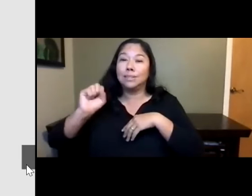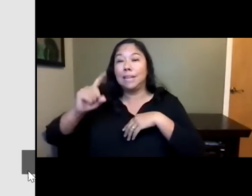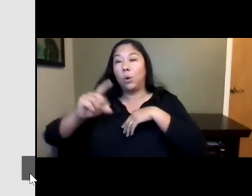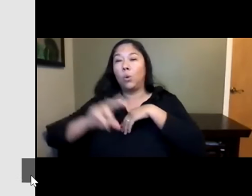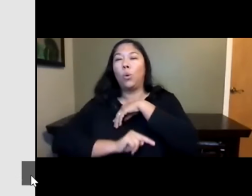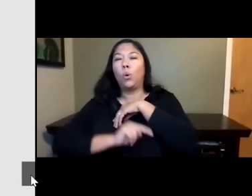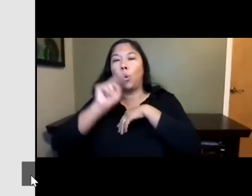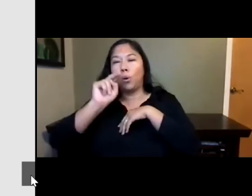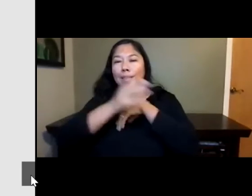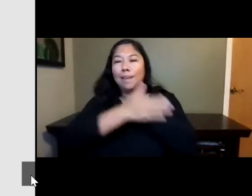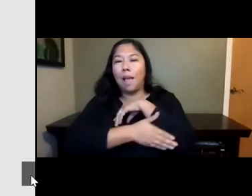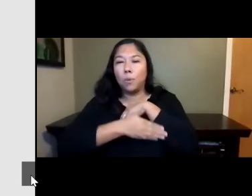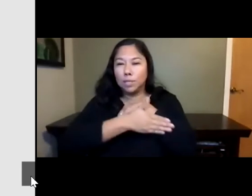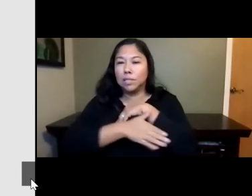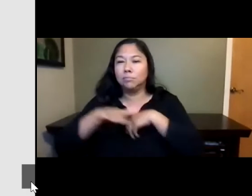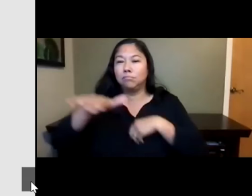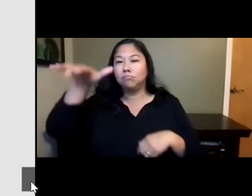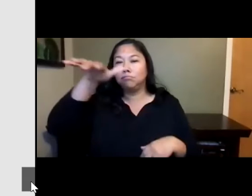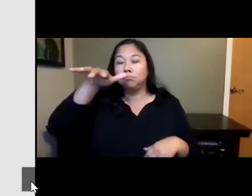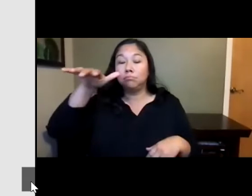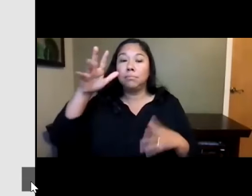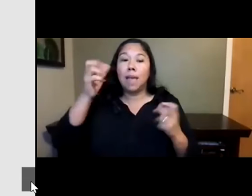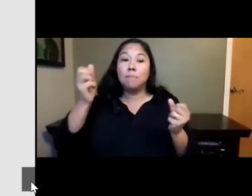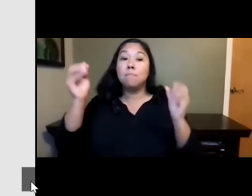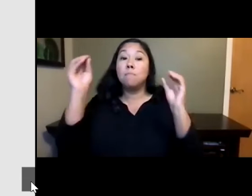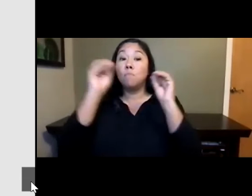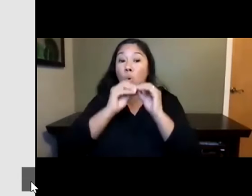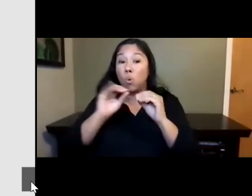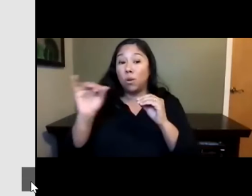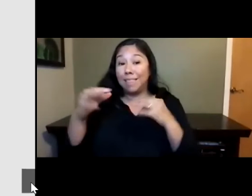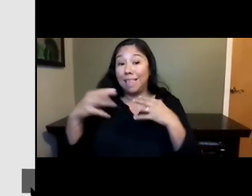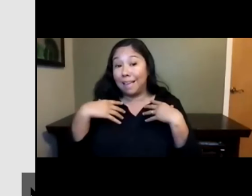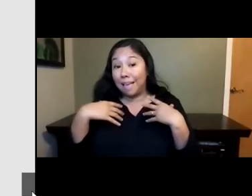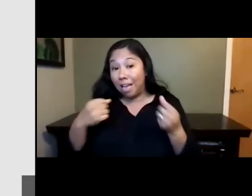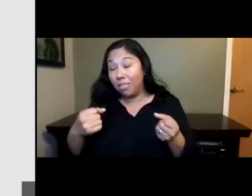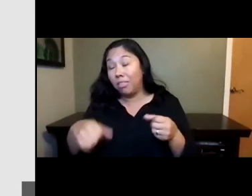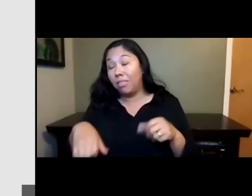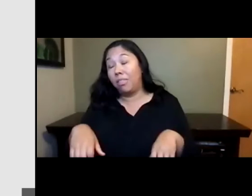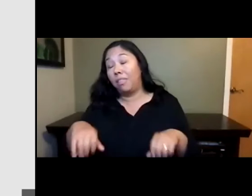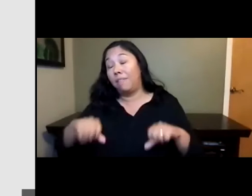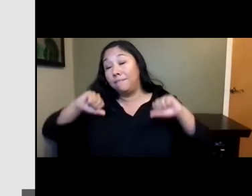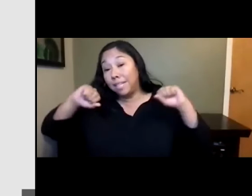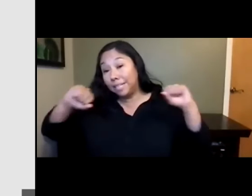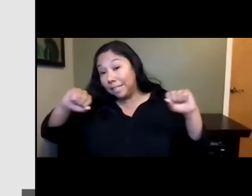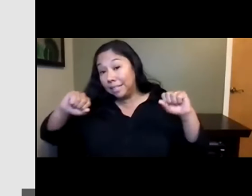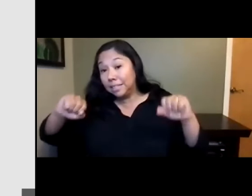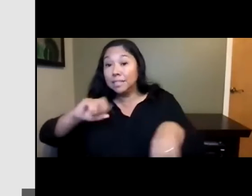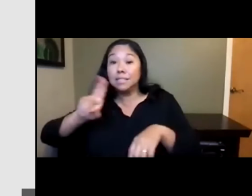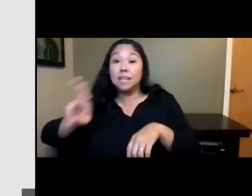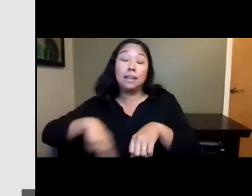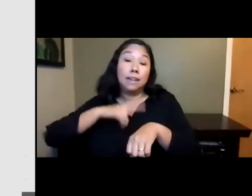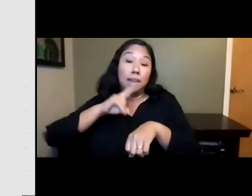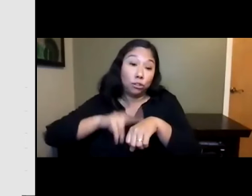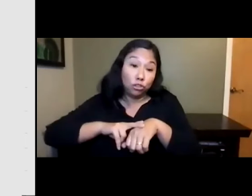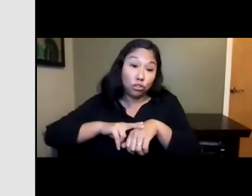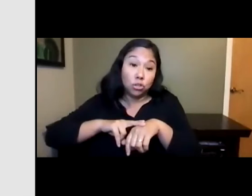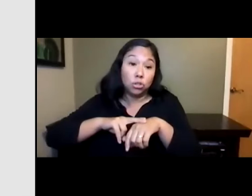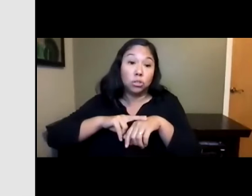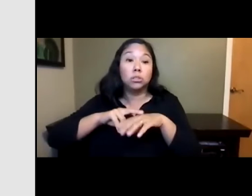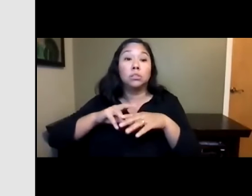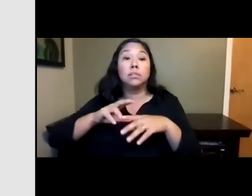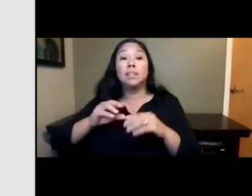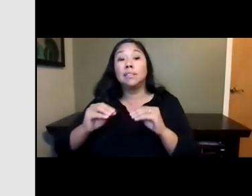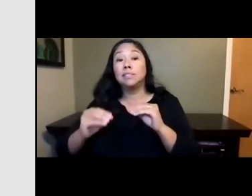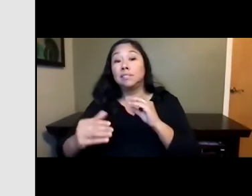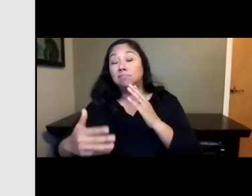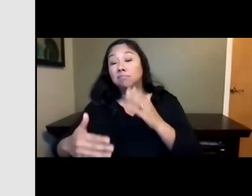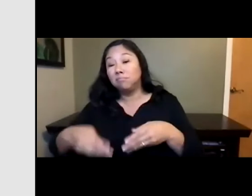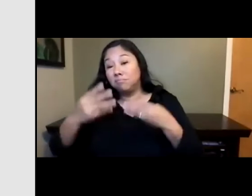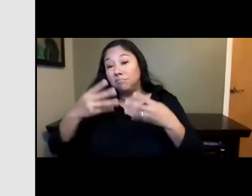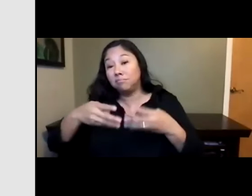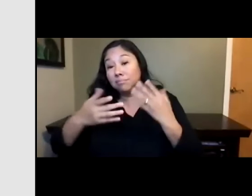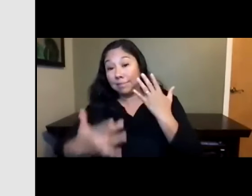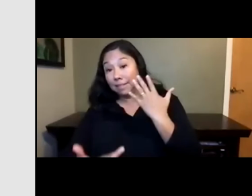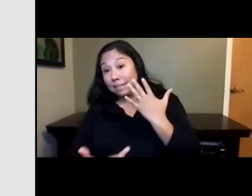and a lot more like health and fitness, nature, and also technology tutorials.